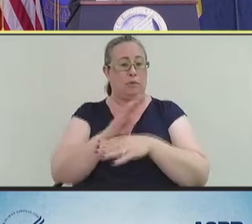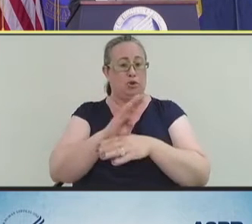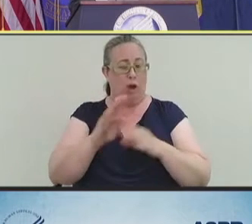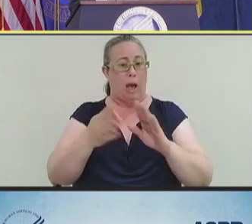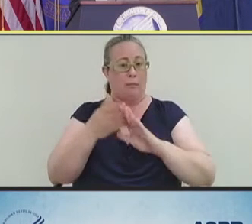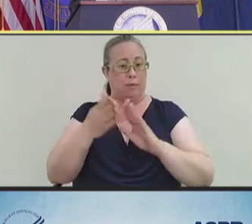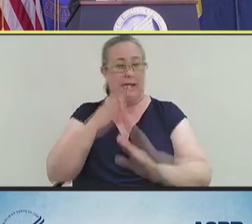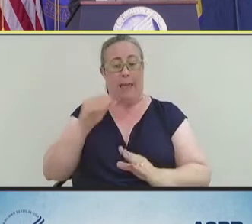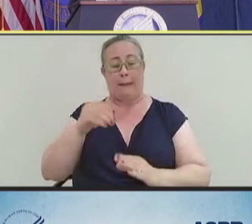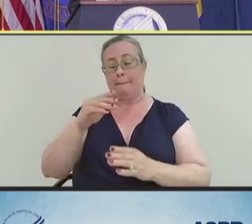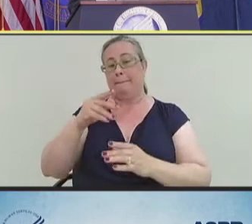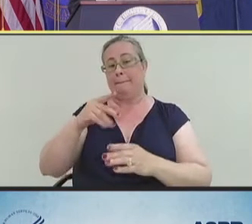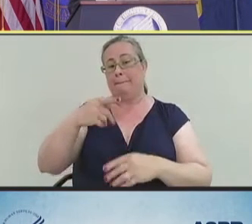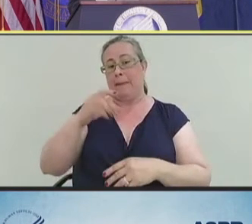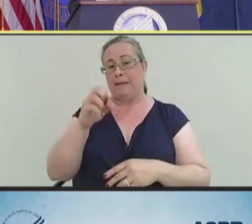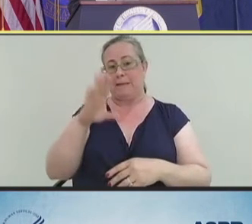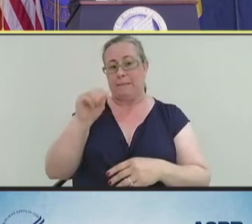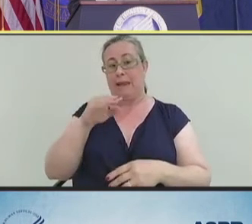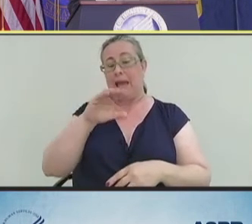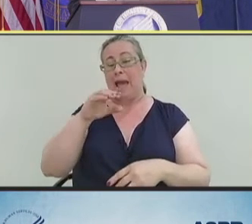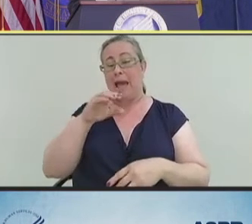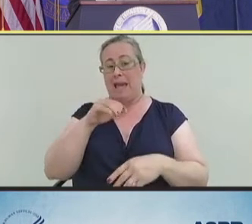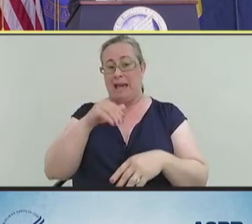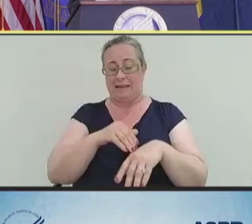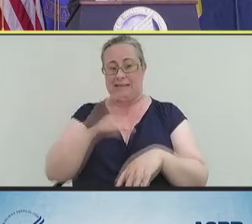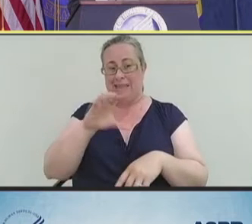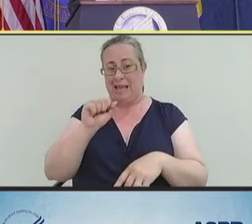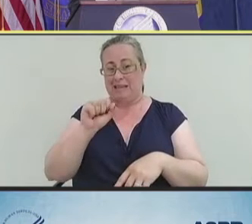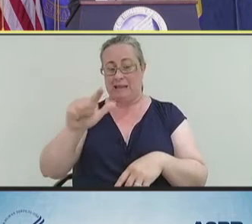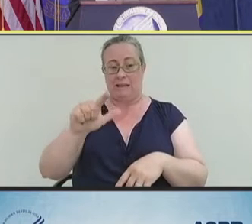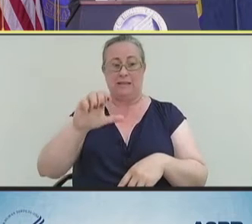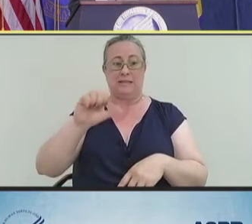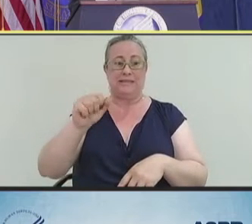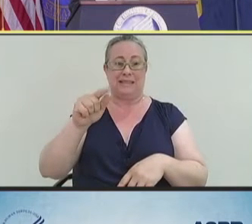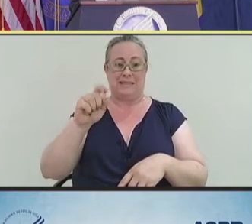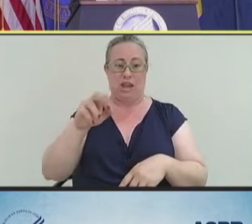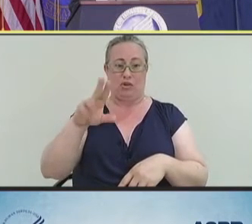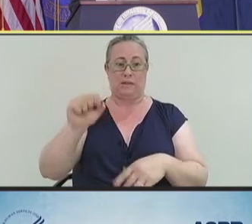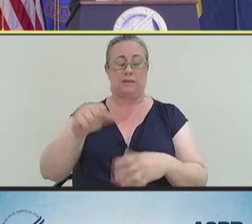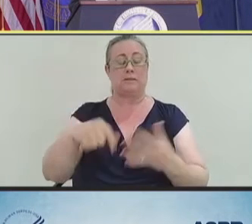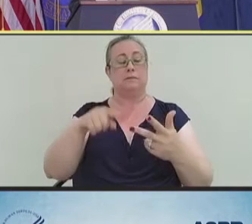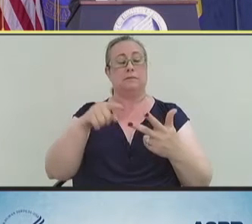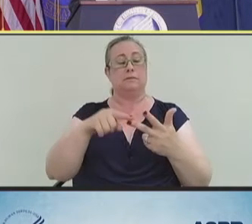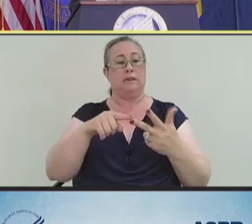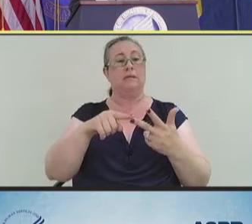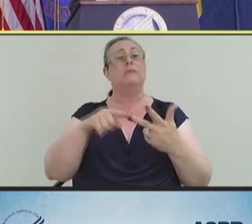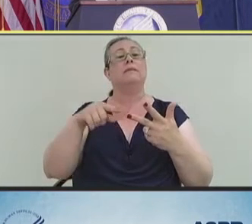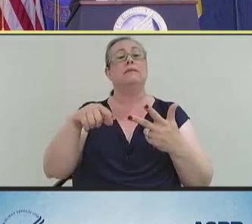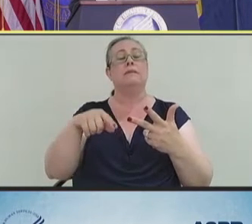Pandemic at CSL Seqirus. Julian Ritchey is the vice president and head of Vaccines and